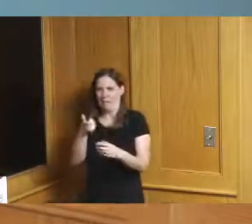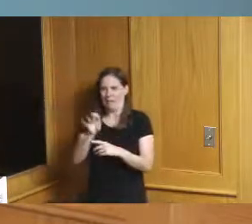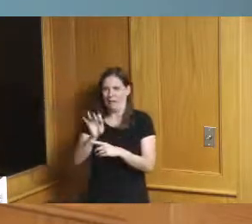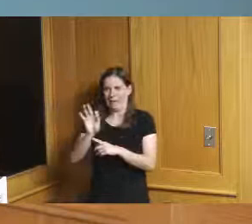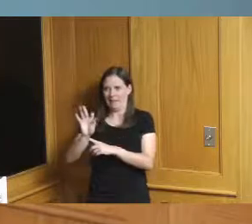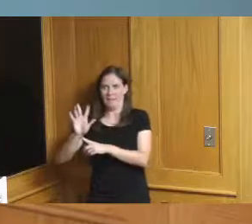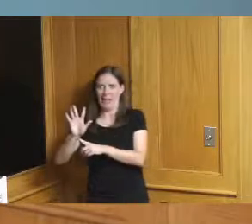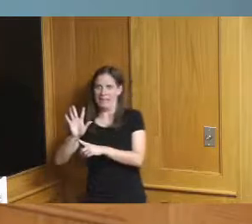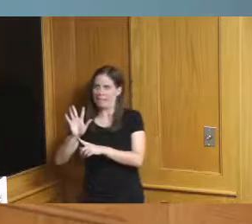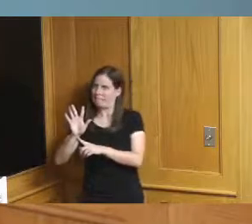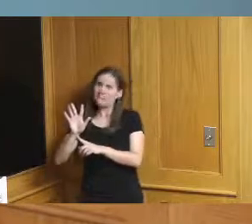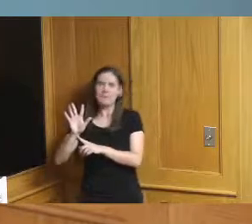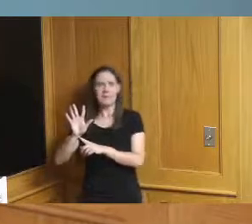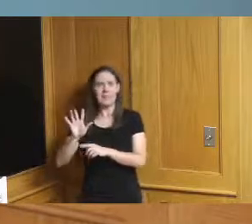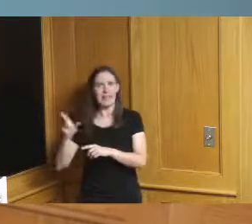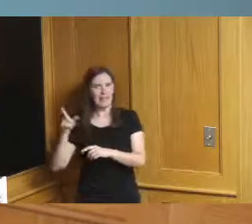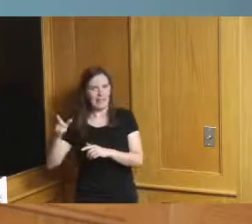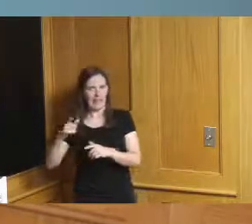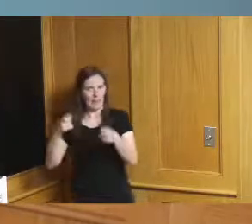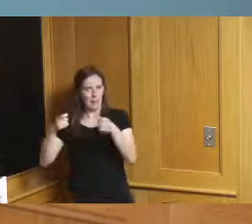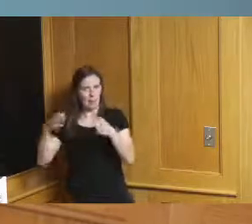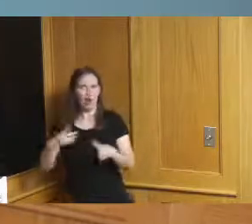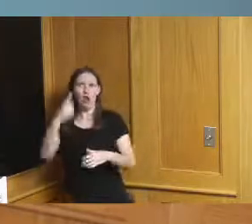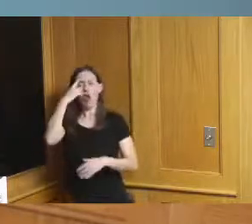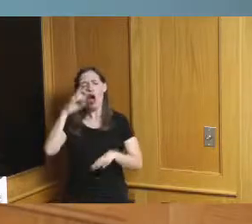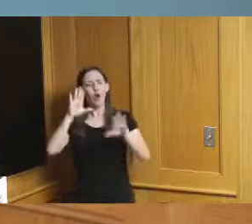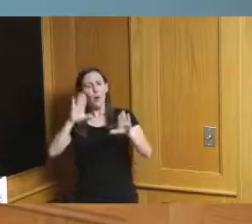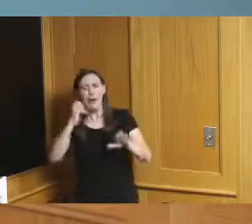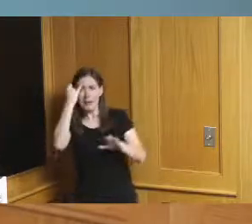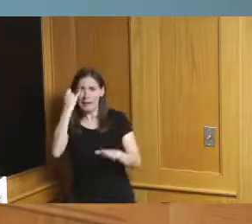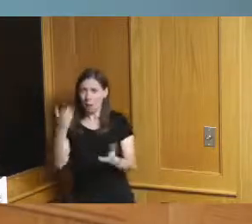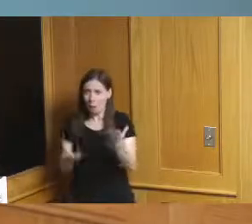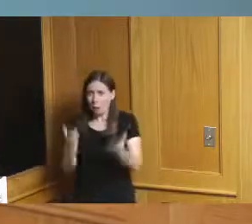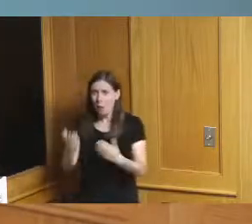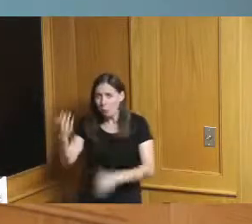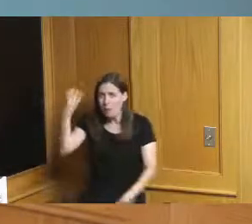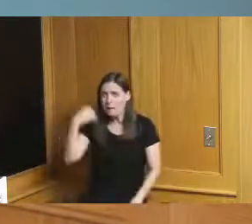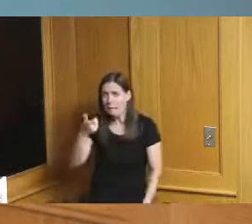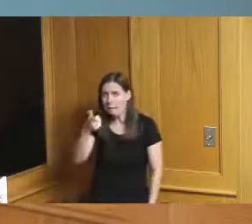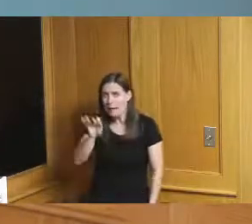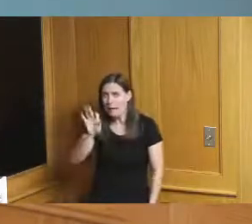administrator said this was a great thing and it probably was then it was very uh innovative